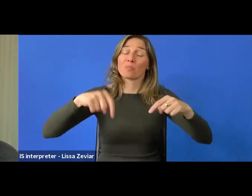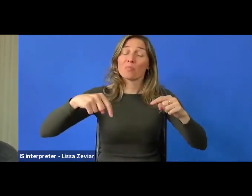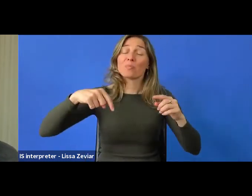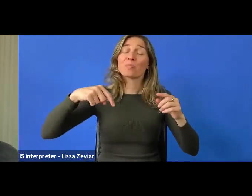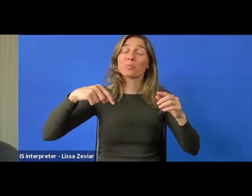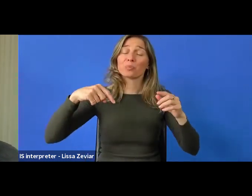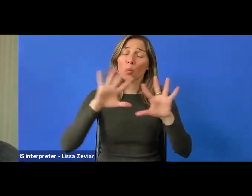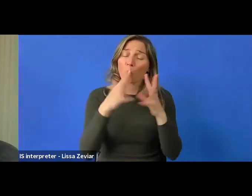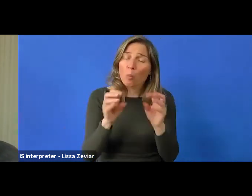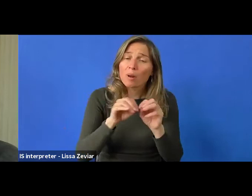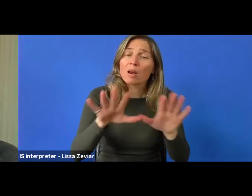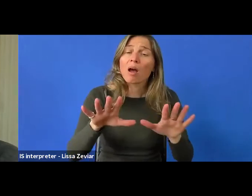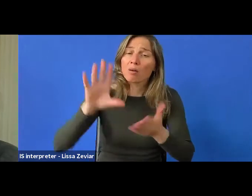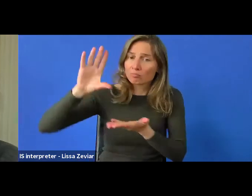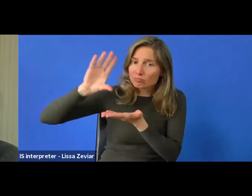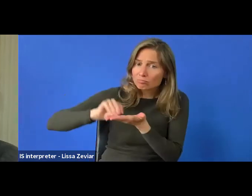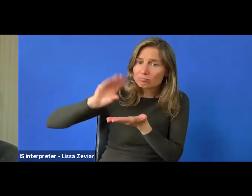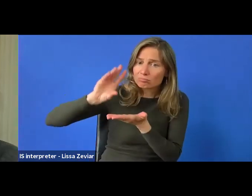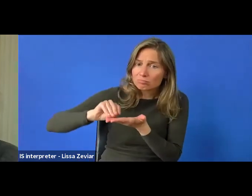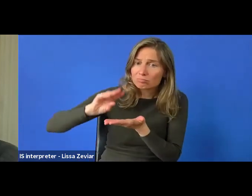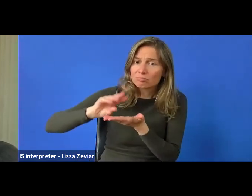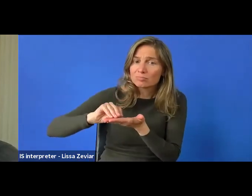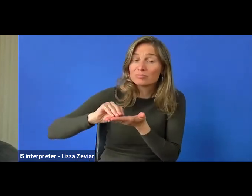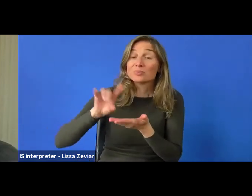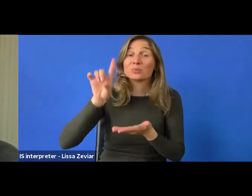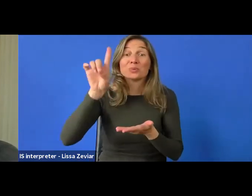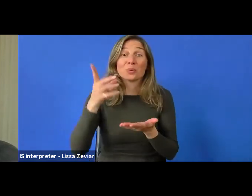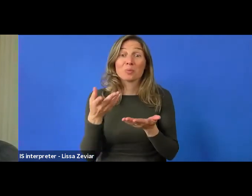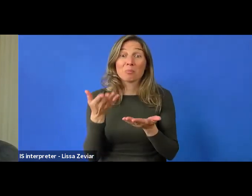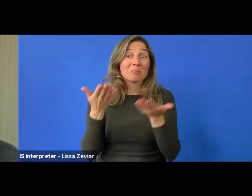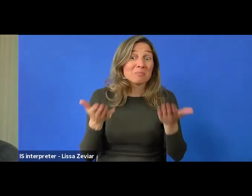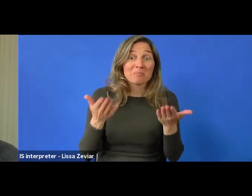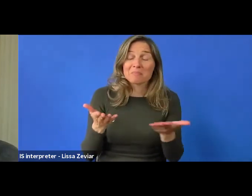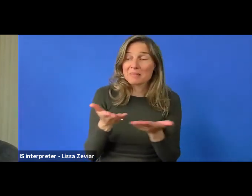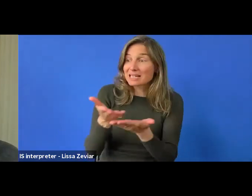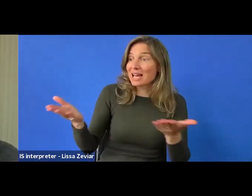because they may not have access to these literacy digital tools